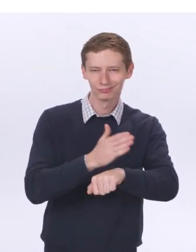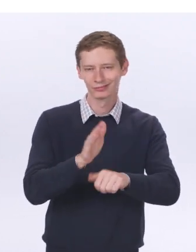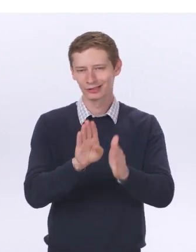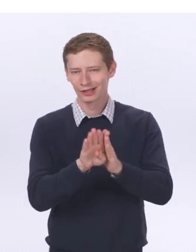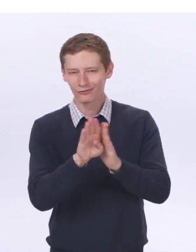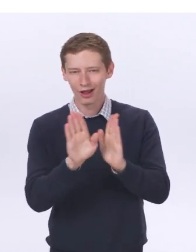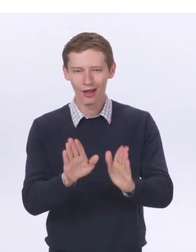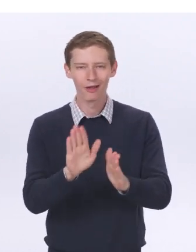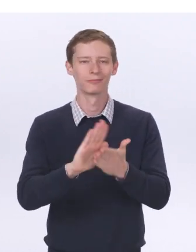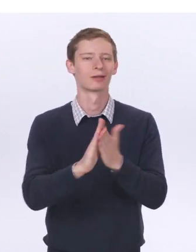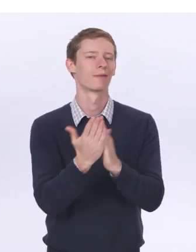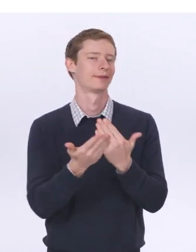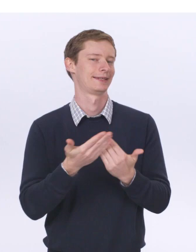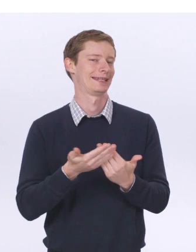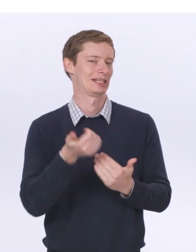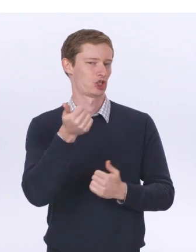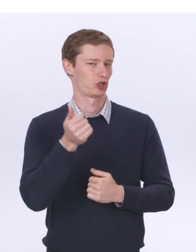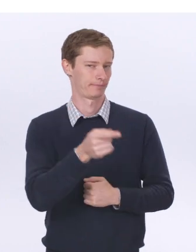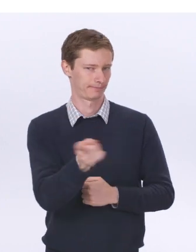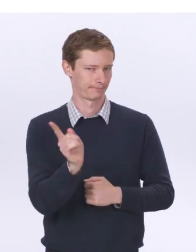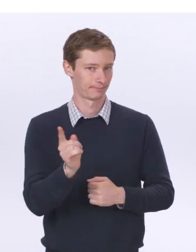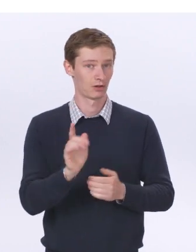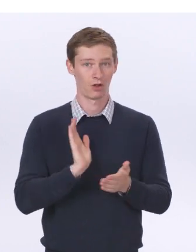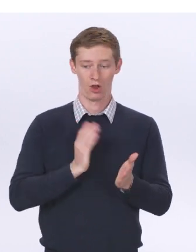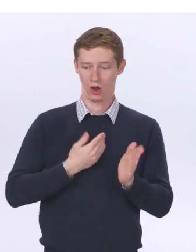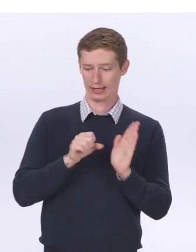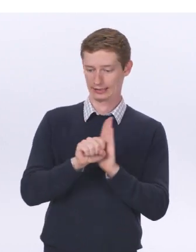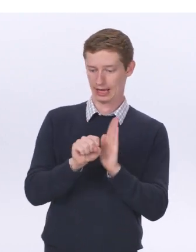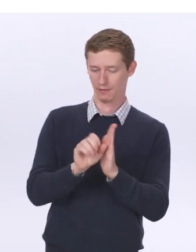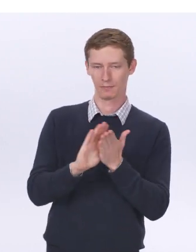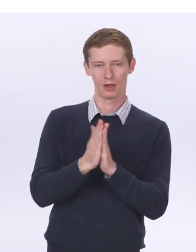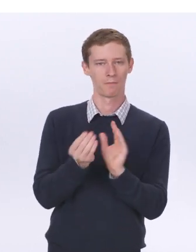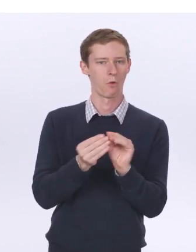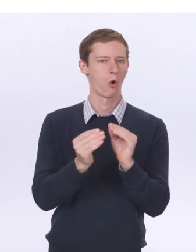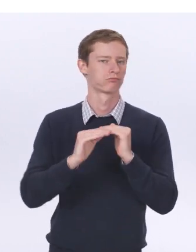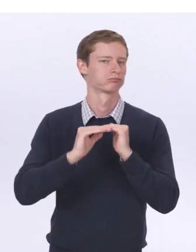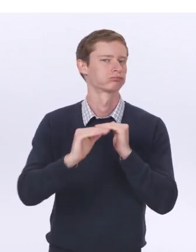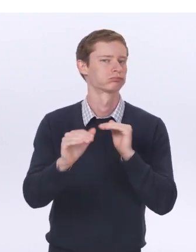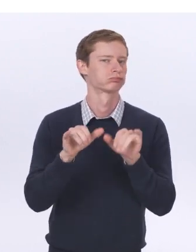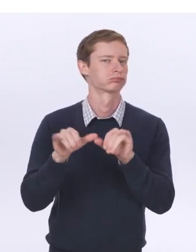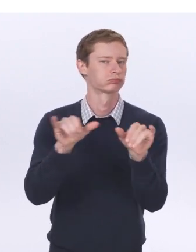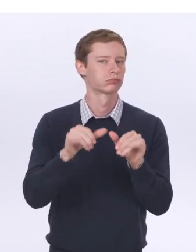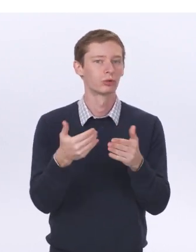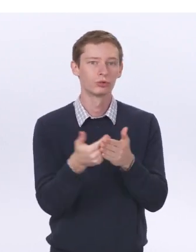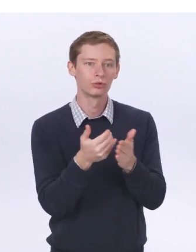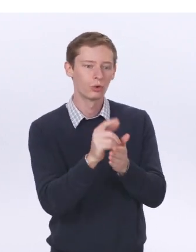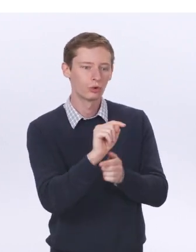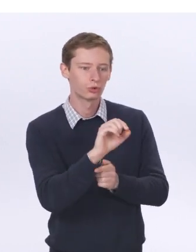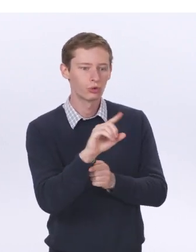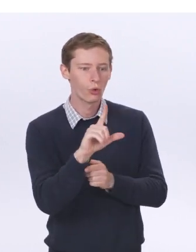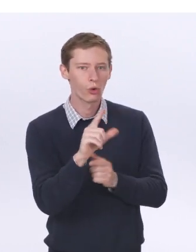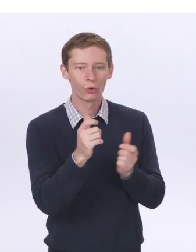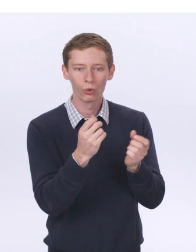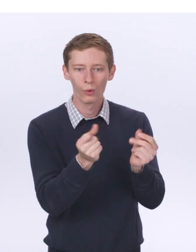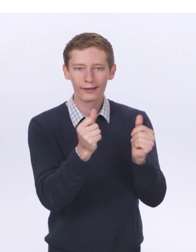adding new editor tooling for quick setup, adding valuable new prefabs, updating our documentation and more.